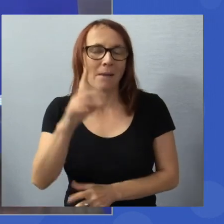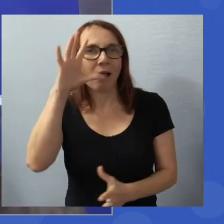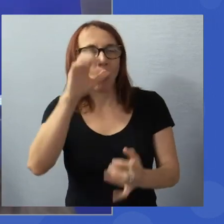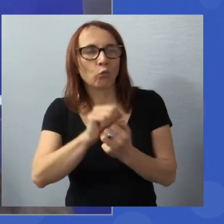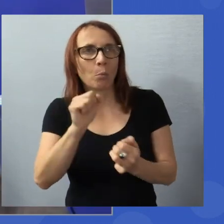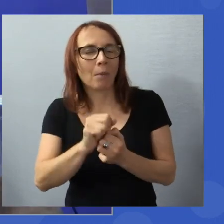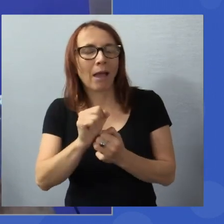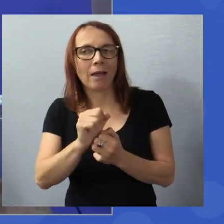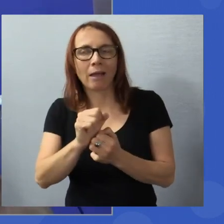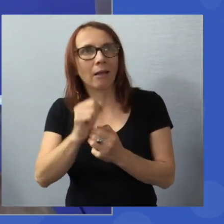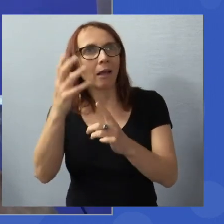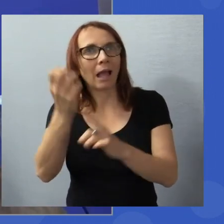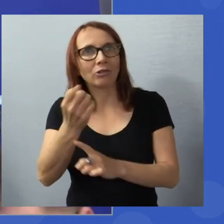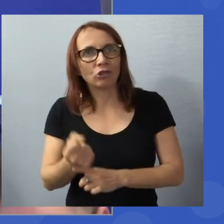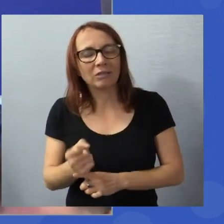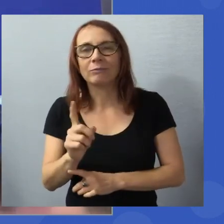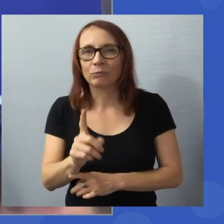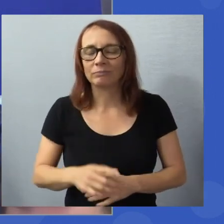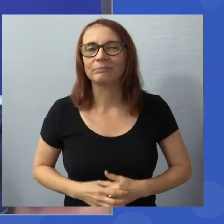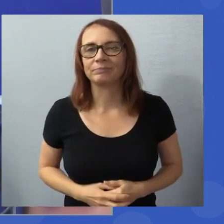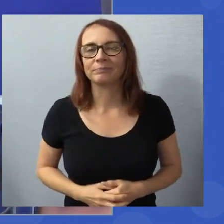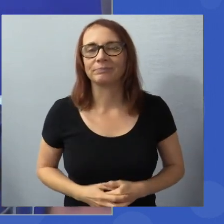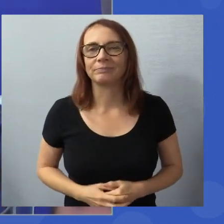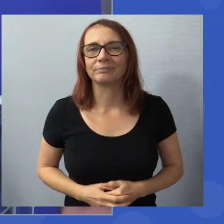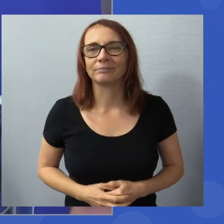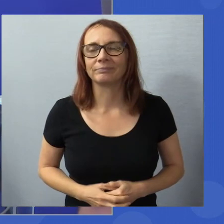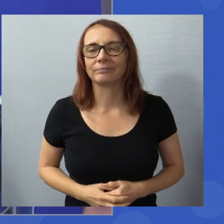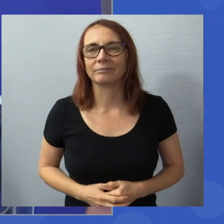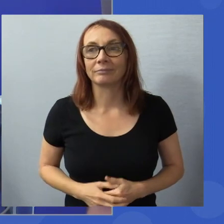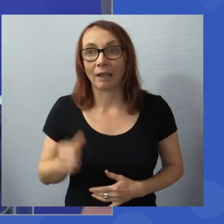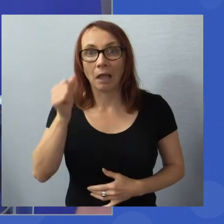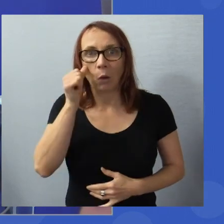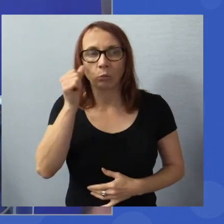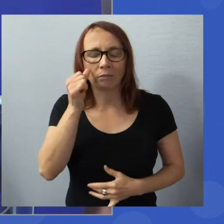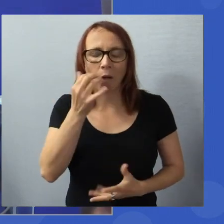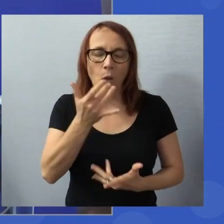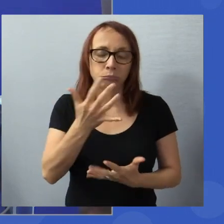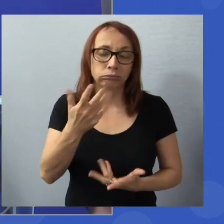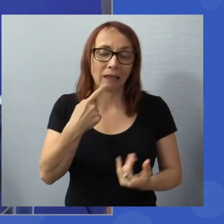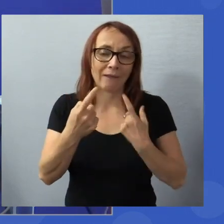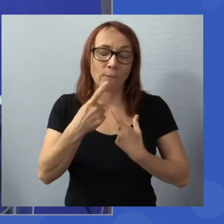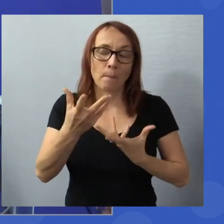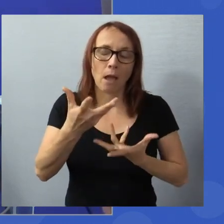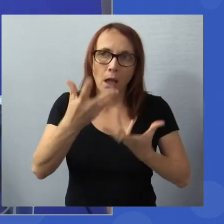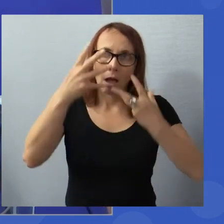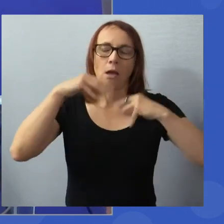that we've made over the course of this weekend we know that there's been quite a lot of information you've been having the chance to hear